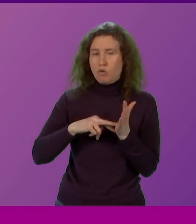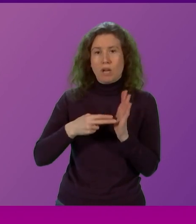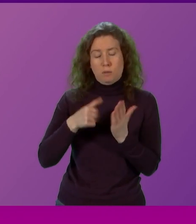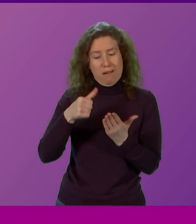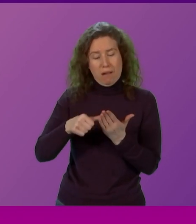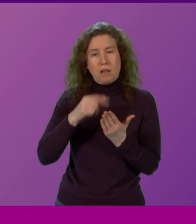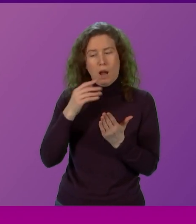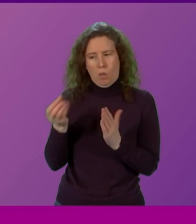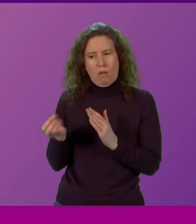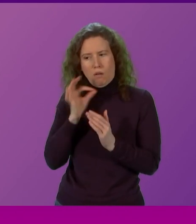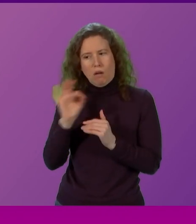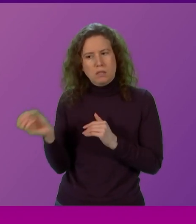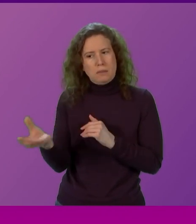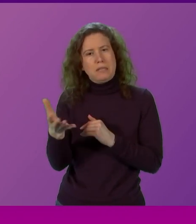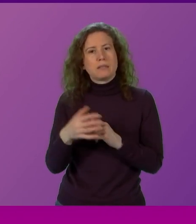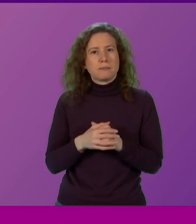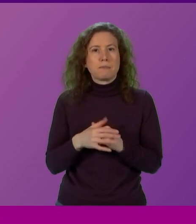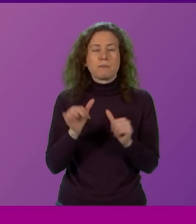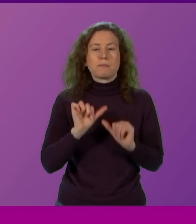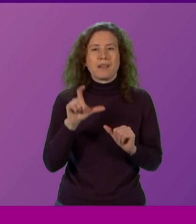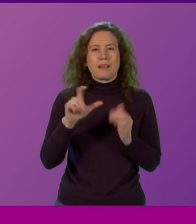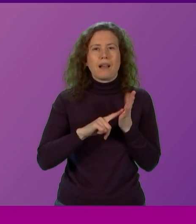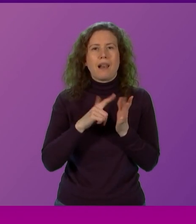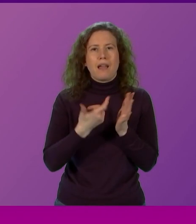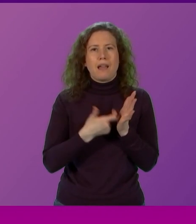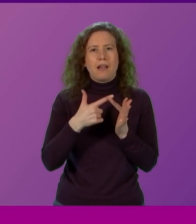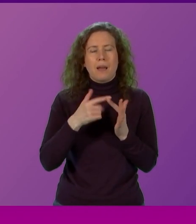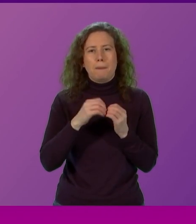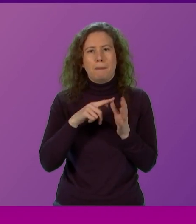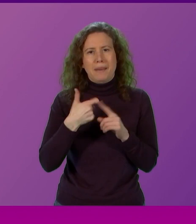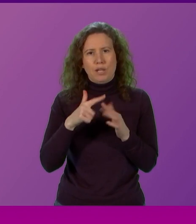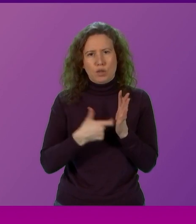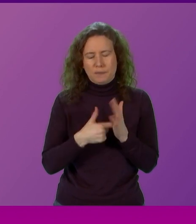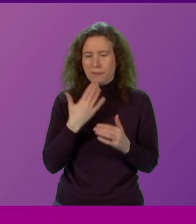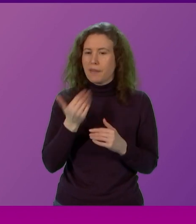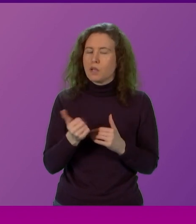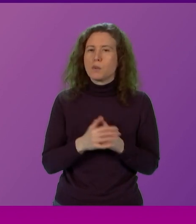I will arrange to have written to him.